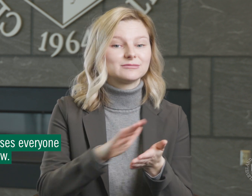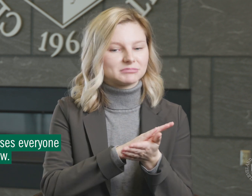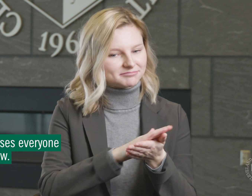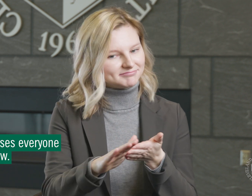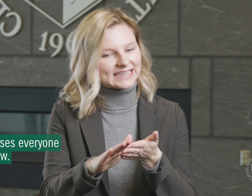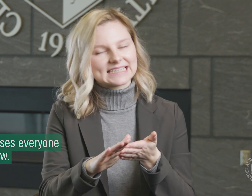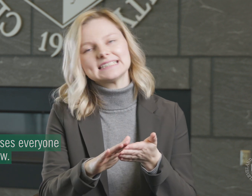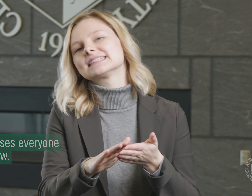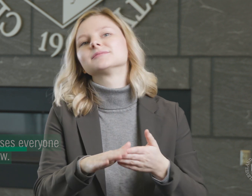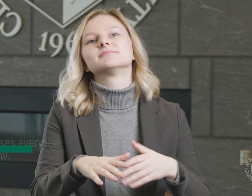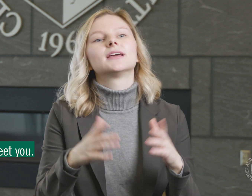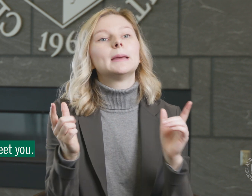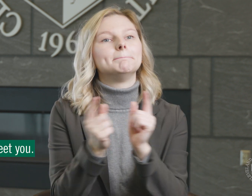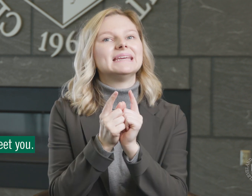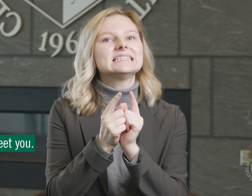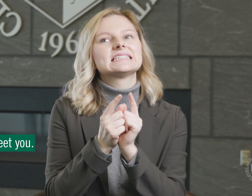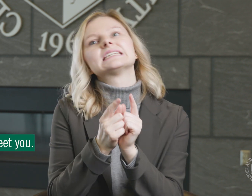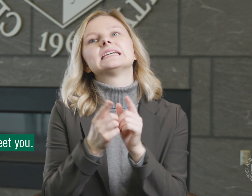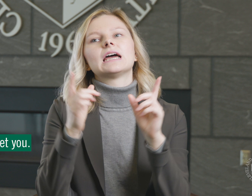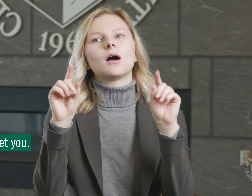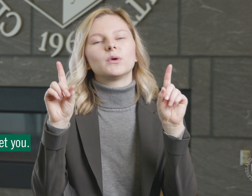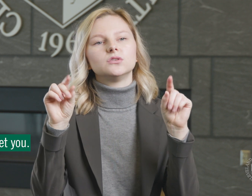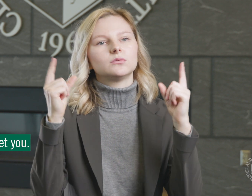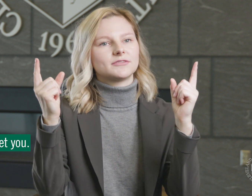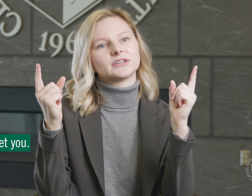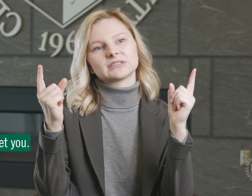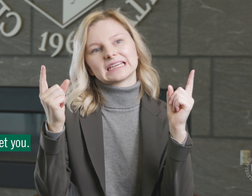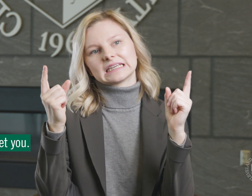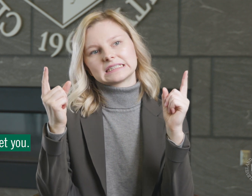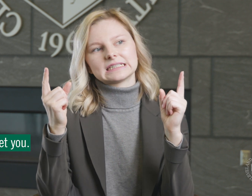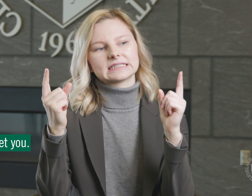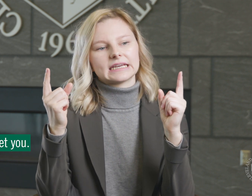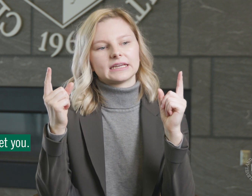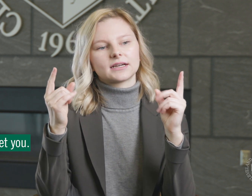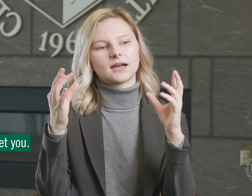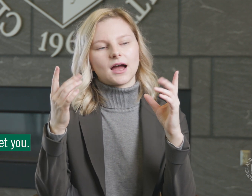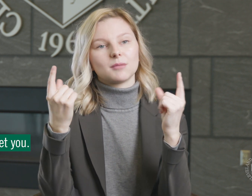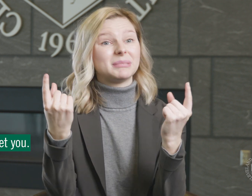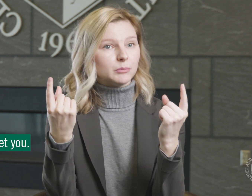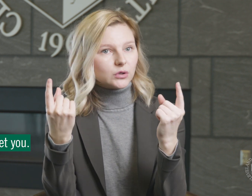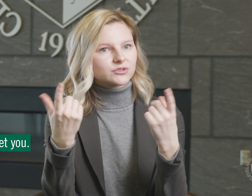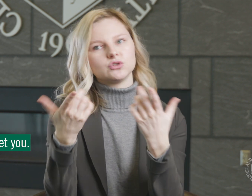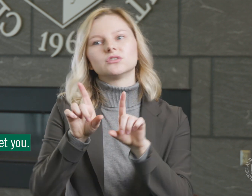but nice meet when you have your fingers like this it's like people so you can like